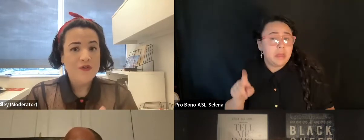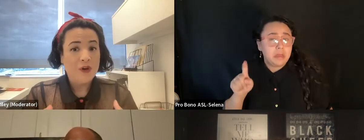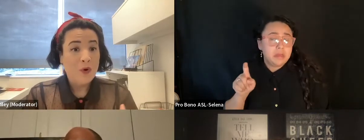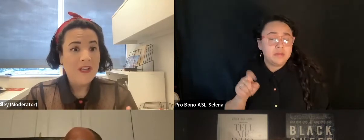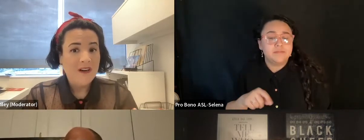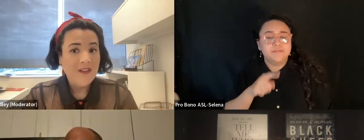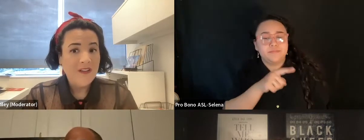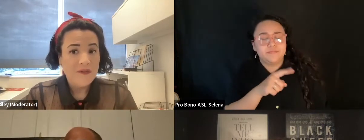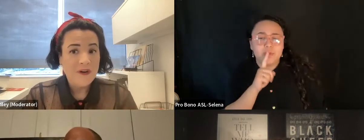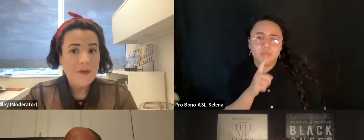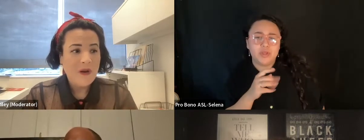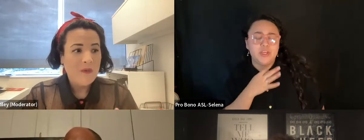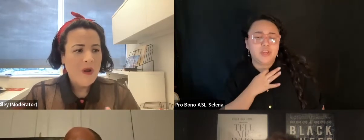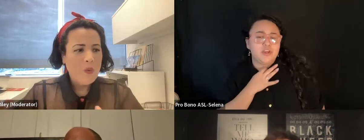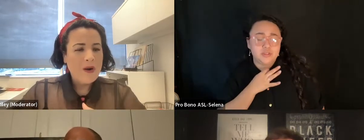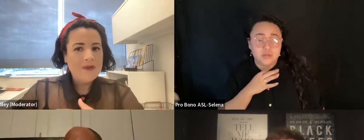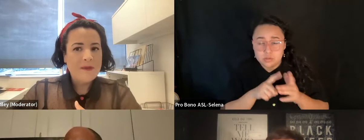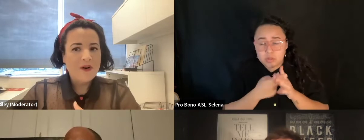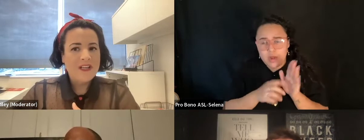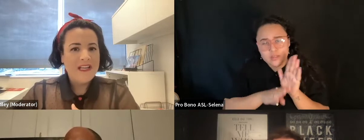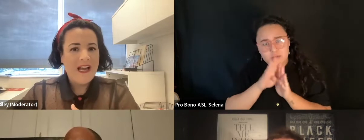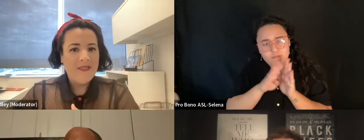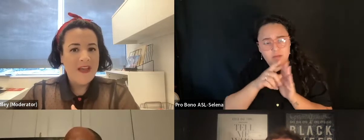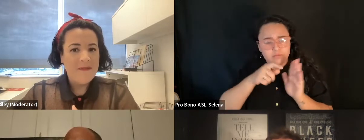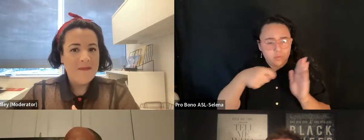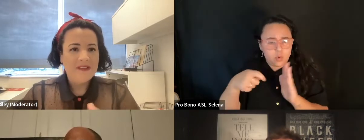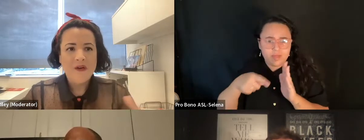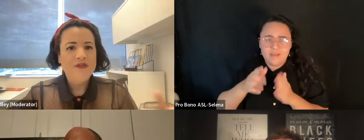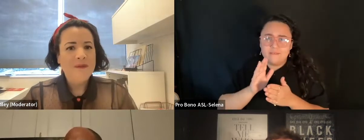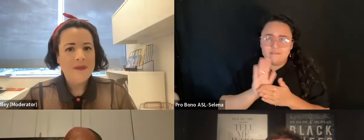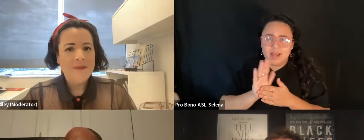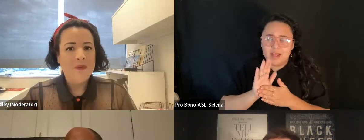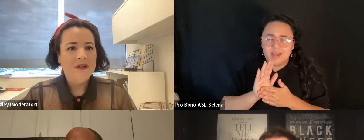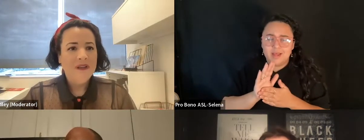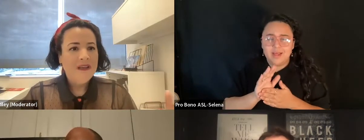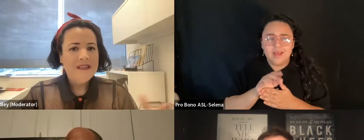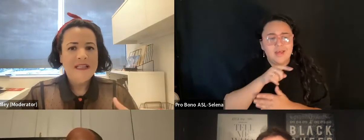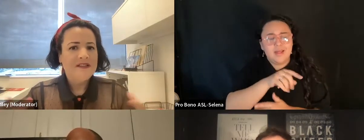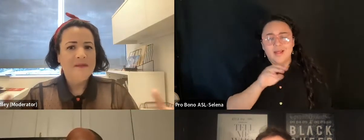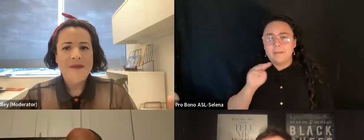Because I know some people will see this and maybe think it's sort of a companion piece or response